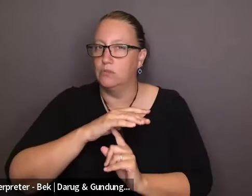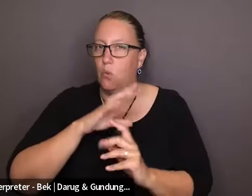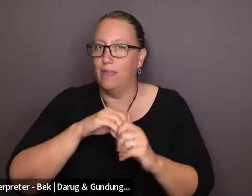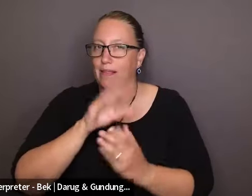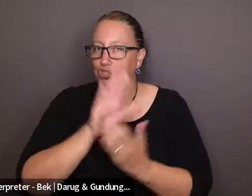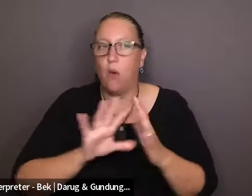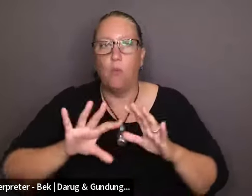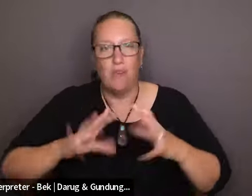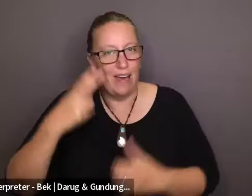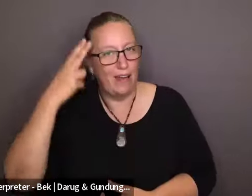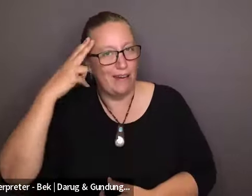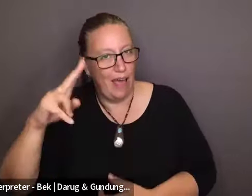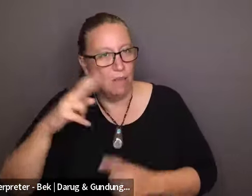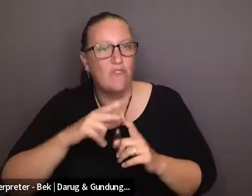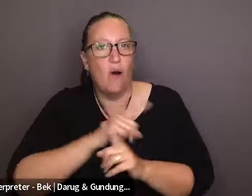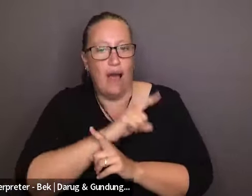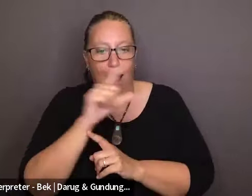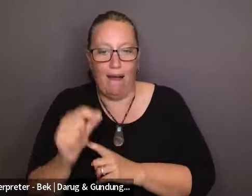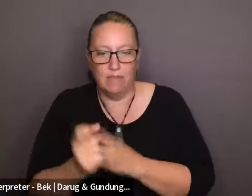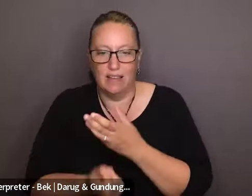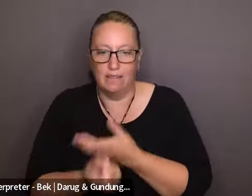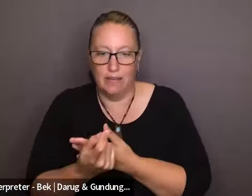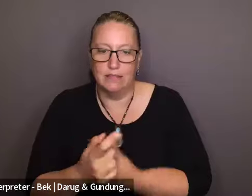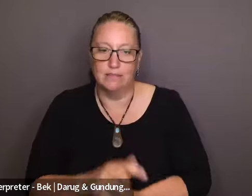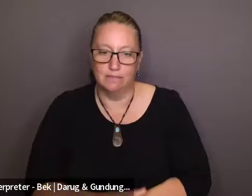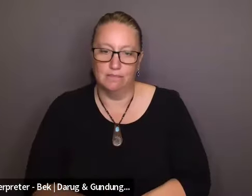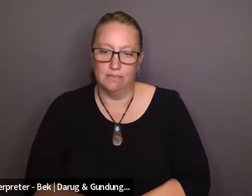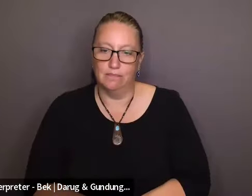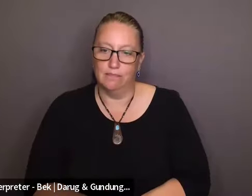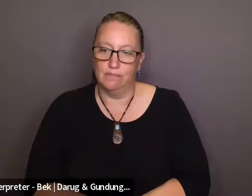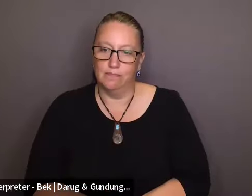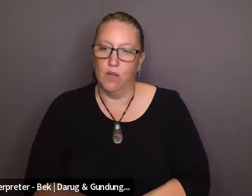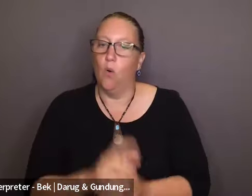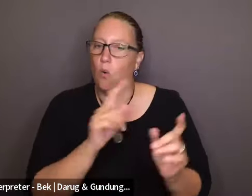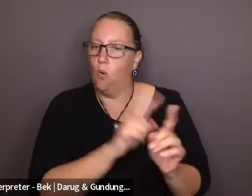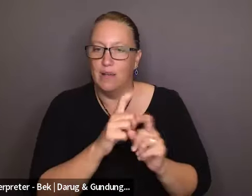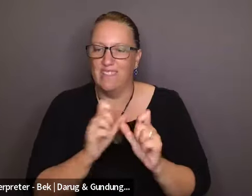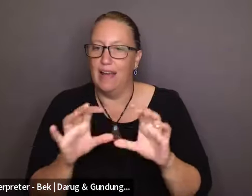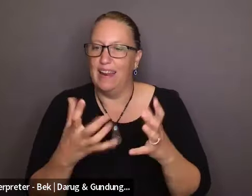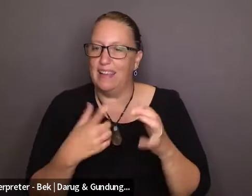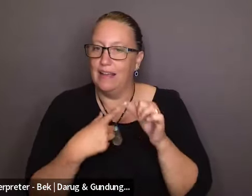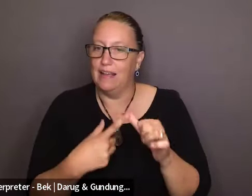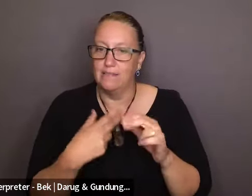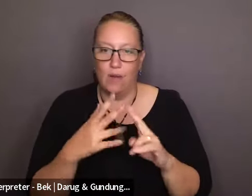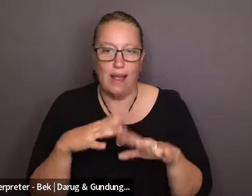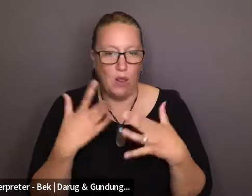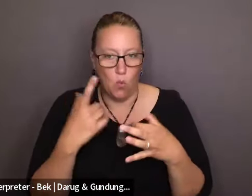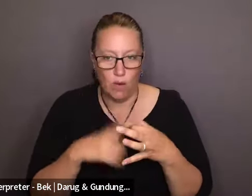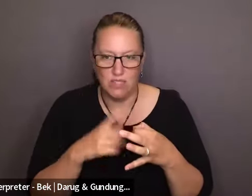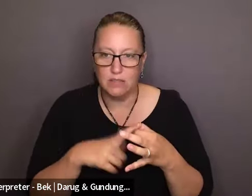distracting as well, rest assured that we'll be summarising the key chat themes without names in post-